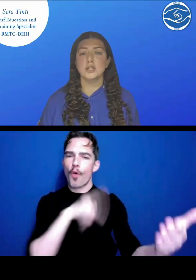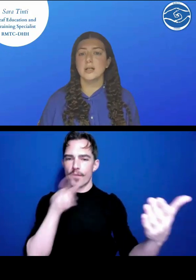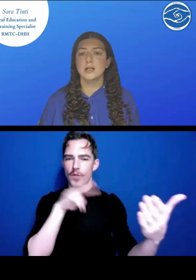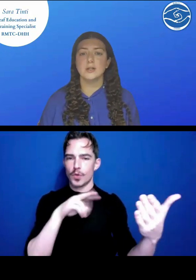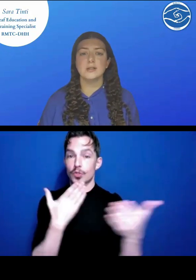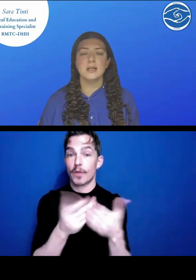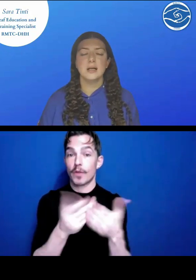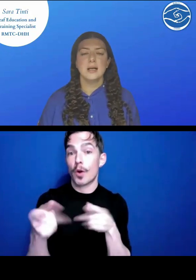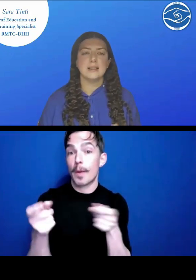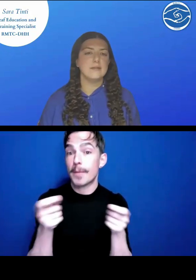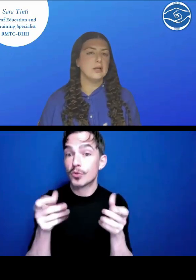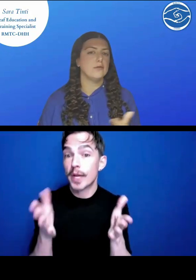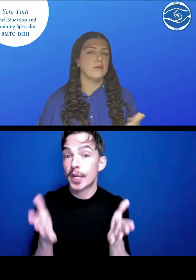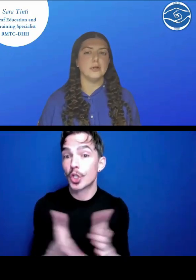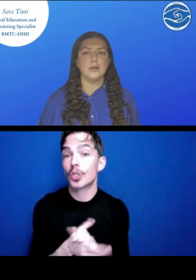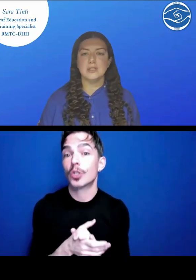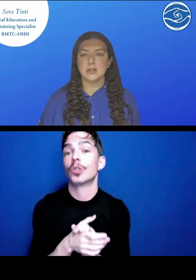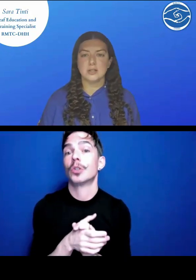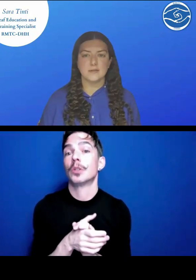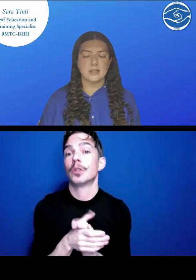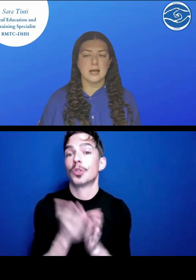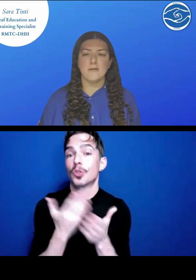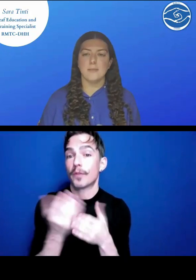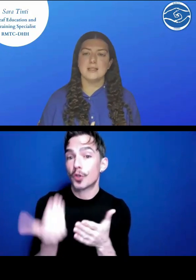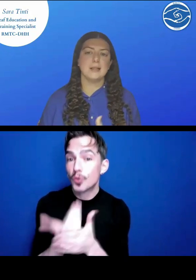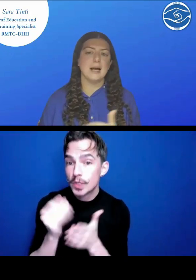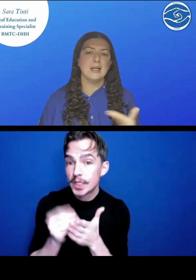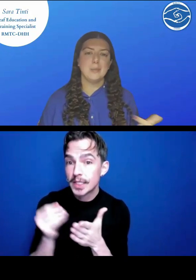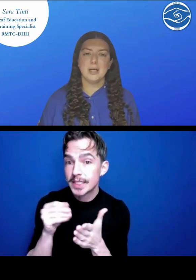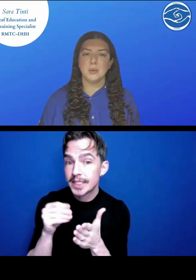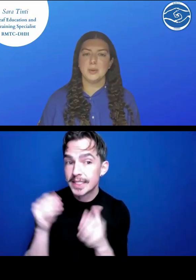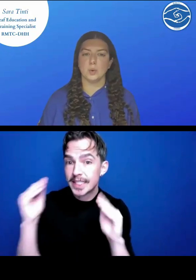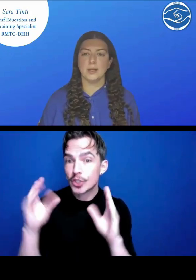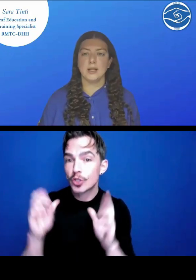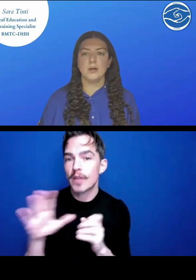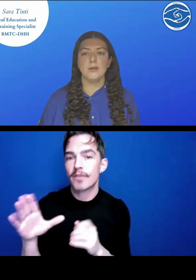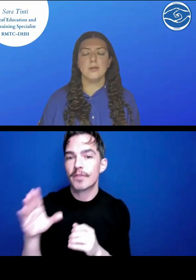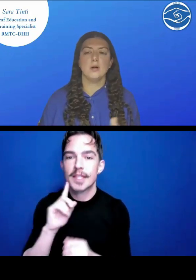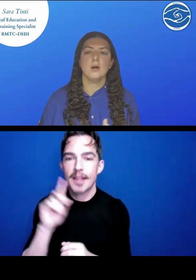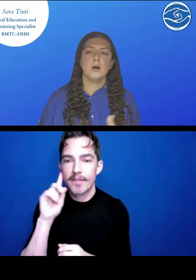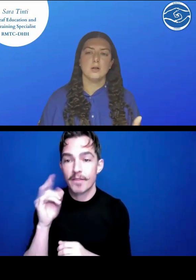administrators. It's even good for new teachers of the deaf. Basically, anybody who is working with